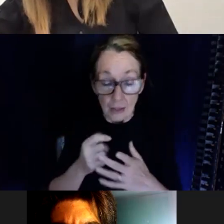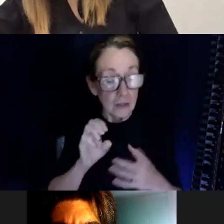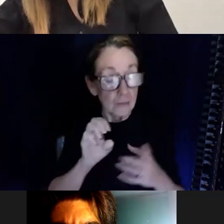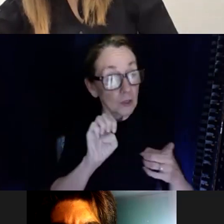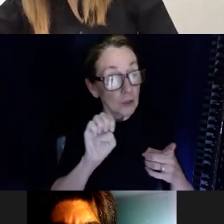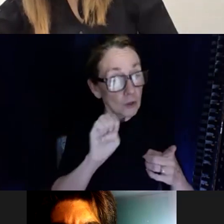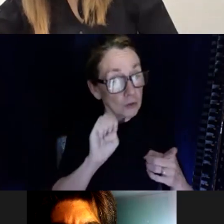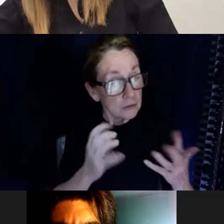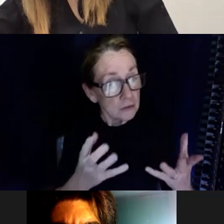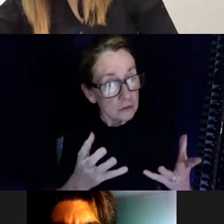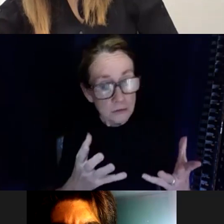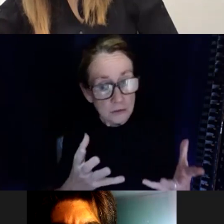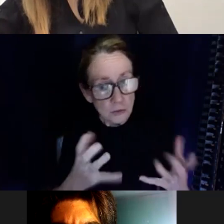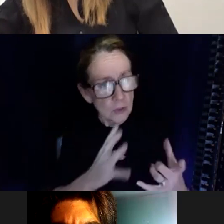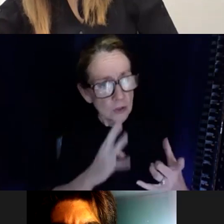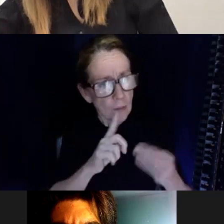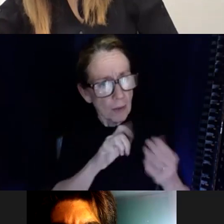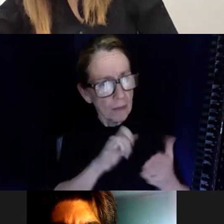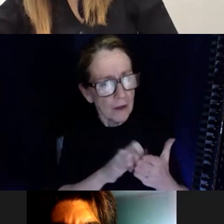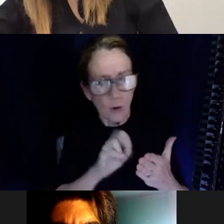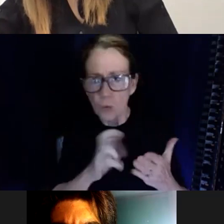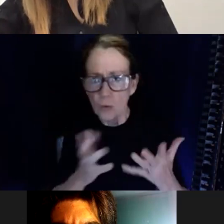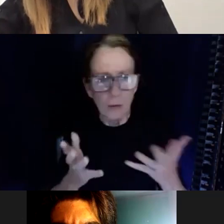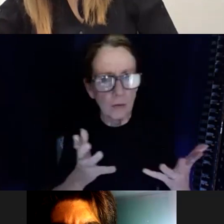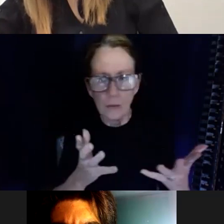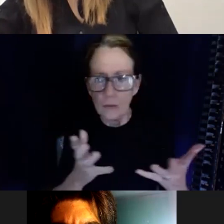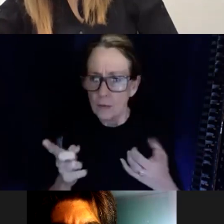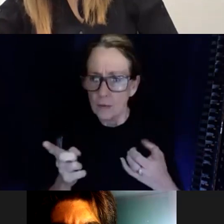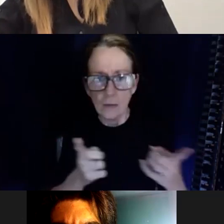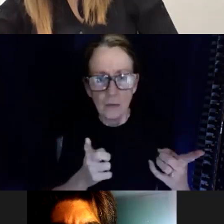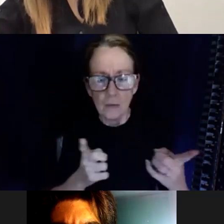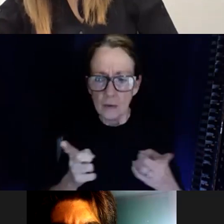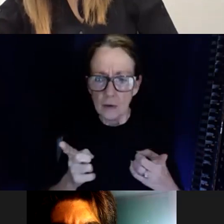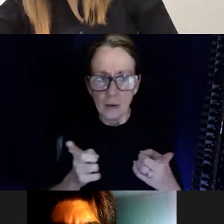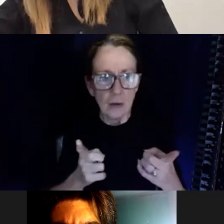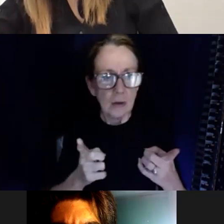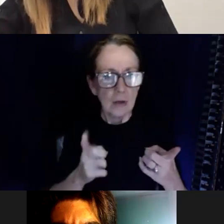THIS IS SOMETHING THAT CHRISTINE SHARED WITH ME IN THE LAST WEEK OR SO.